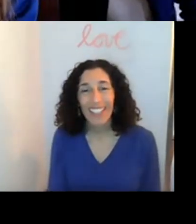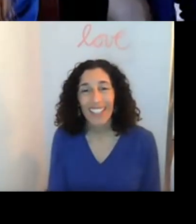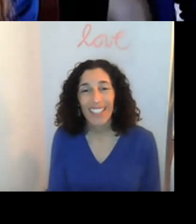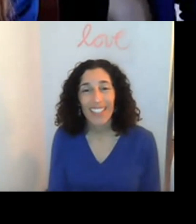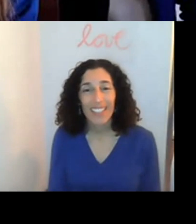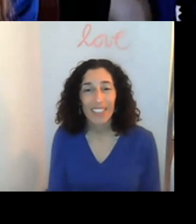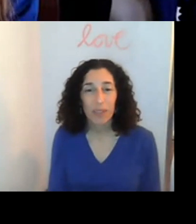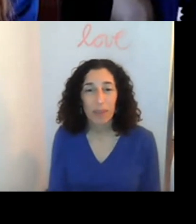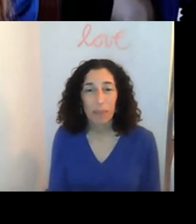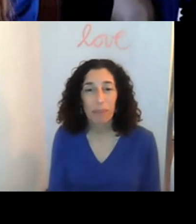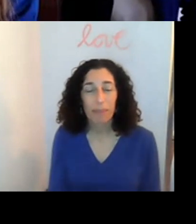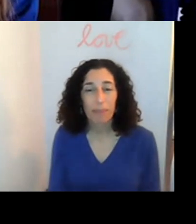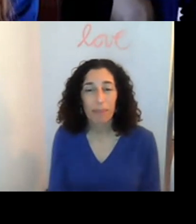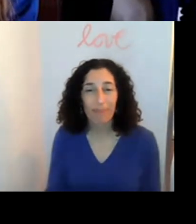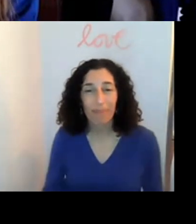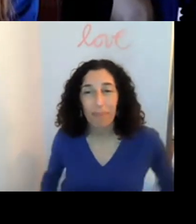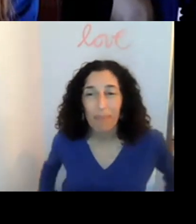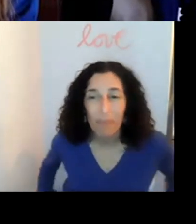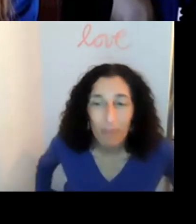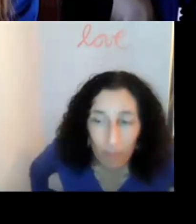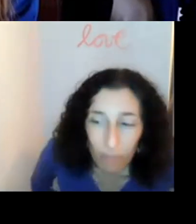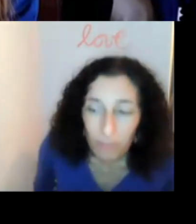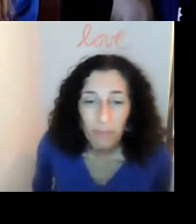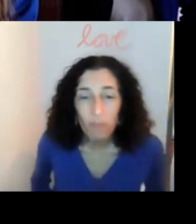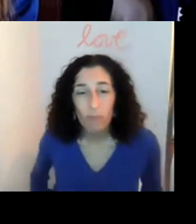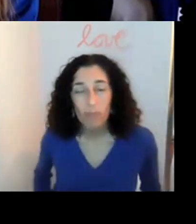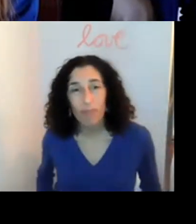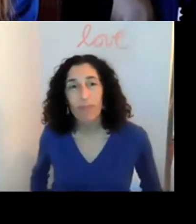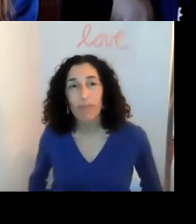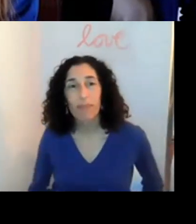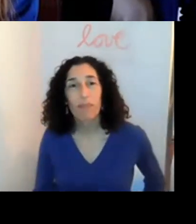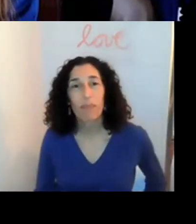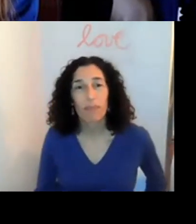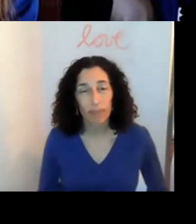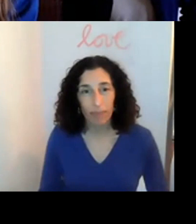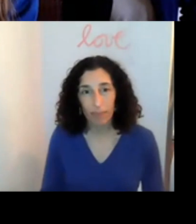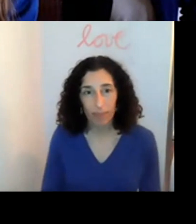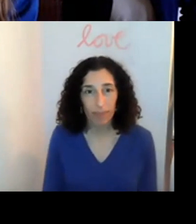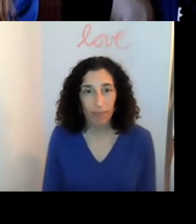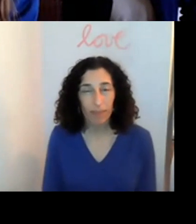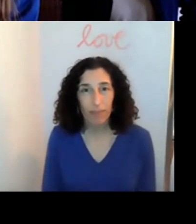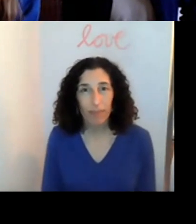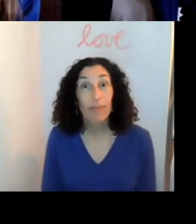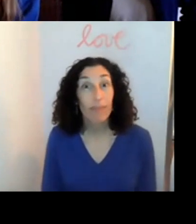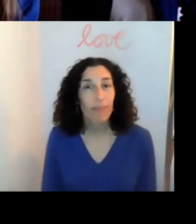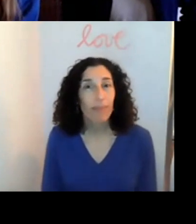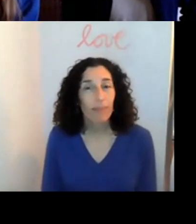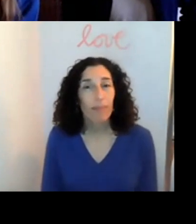et cetera to do them justice?” I will say like image descriptions have definitely shifted